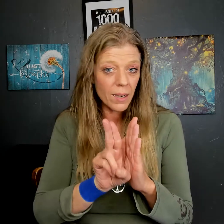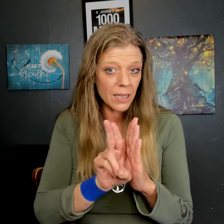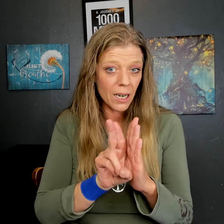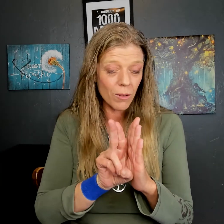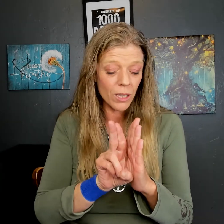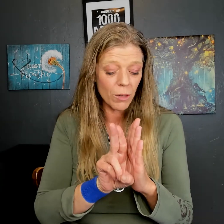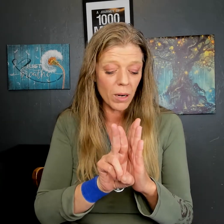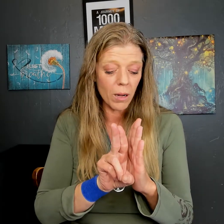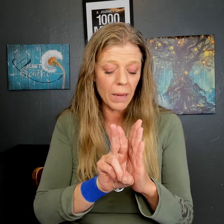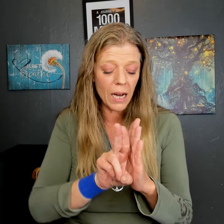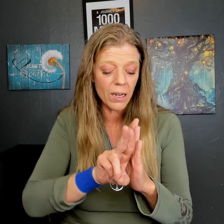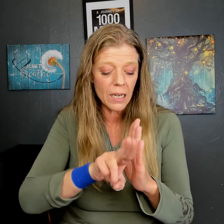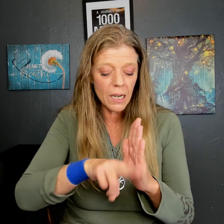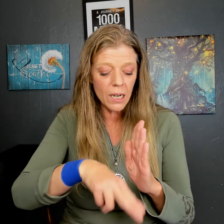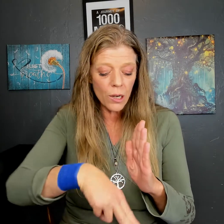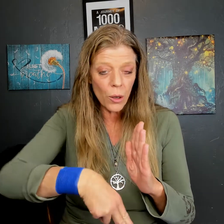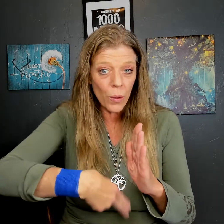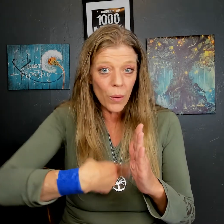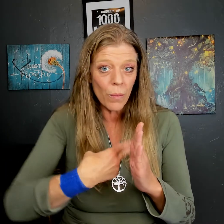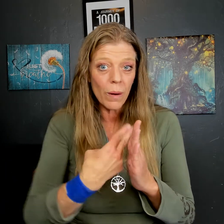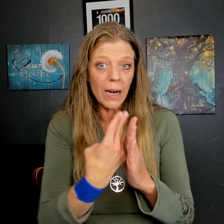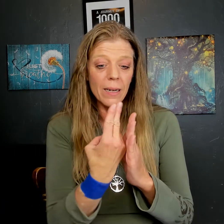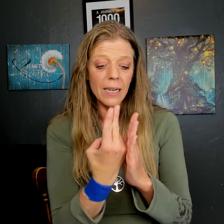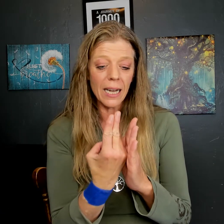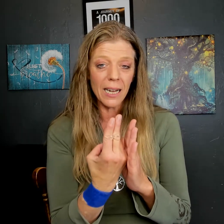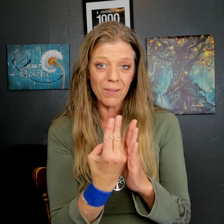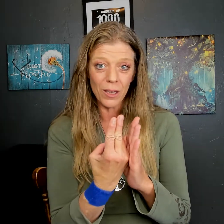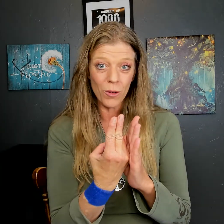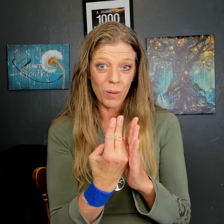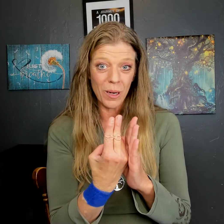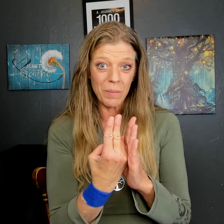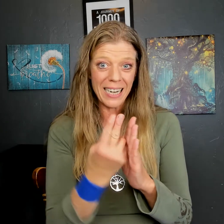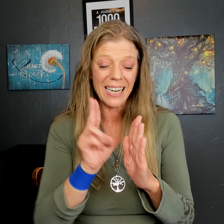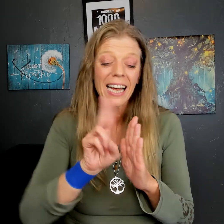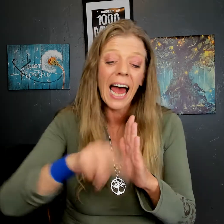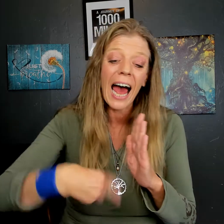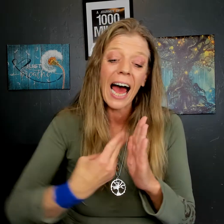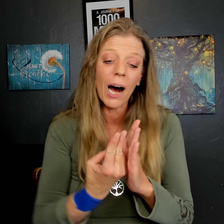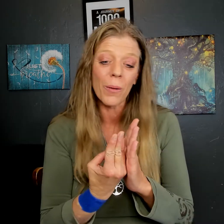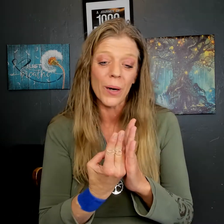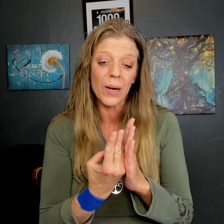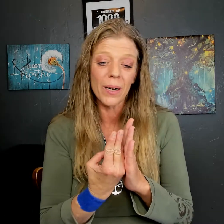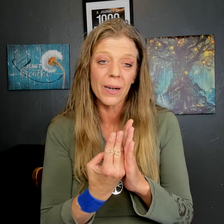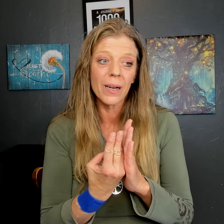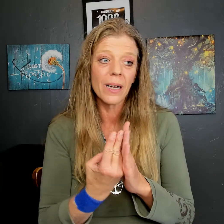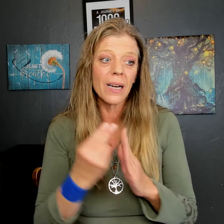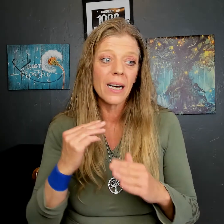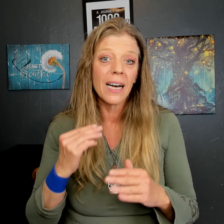Start with your palm out. Go around and end with your palm in. HOUR.